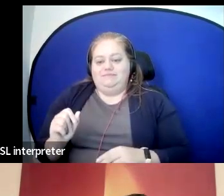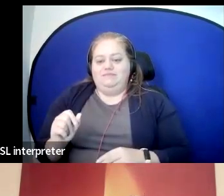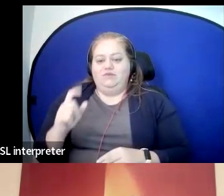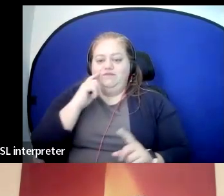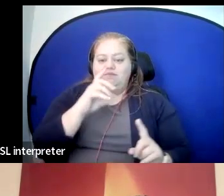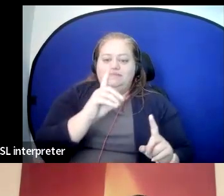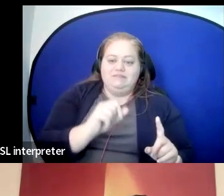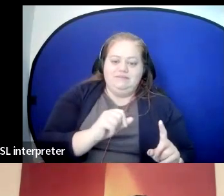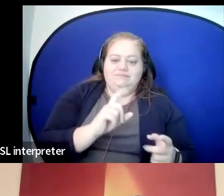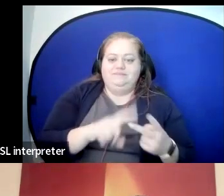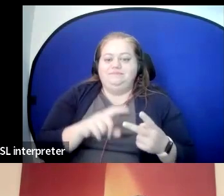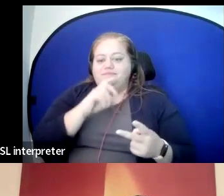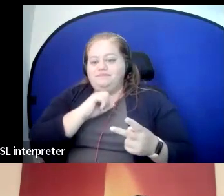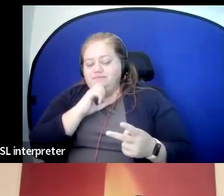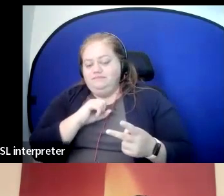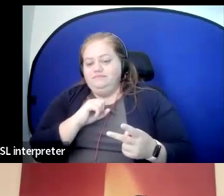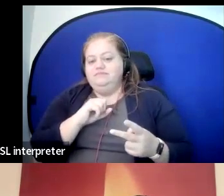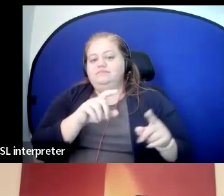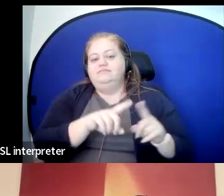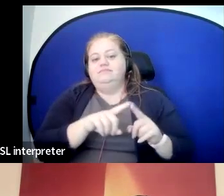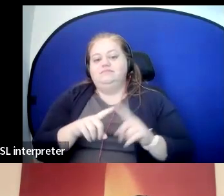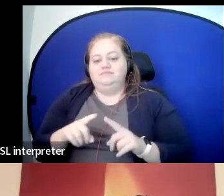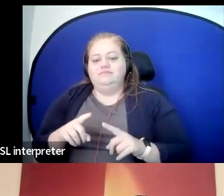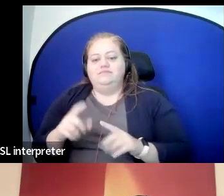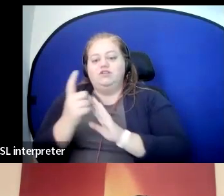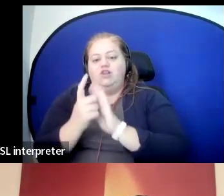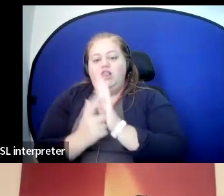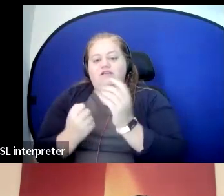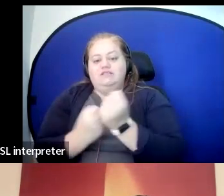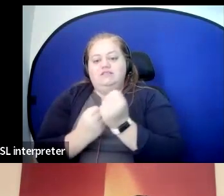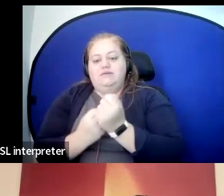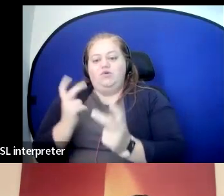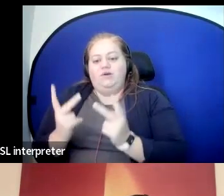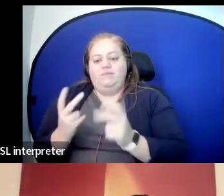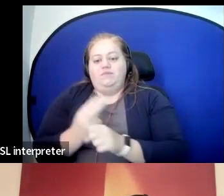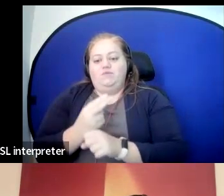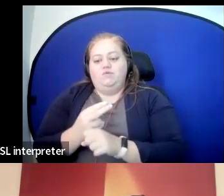I want to also see laws that support people using these technologies.